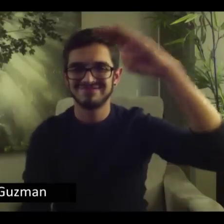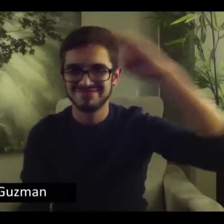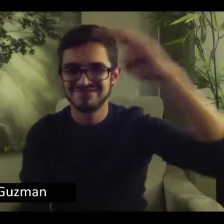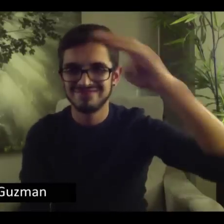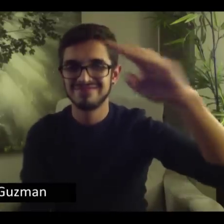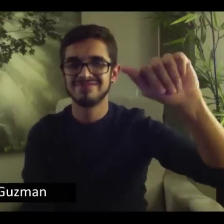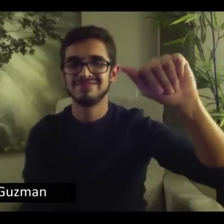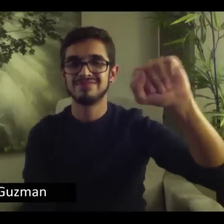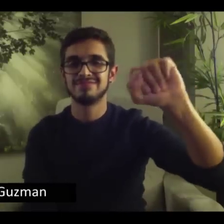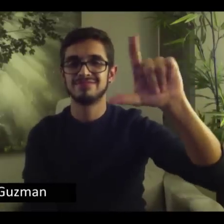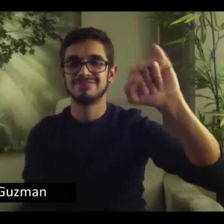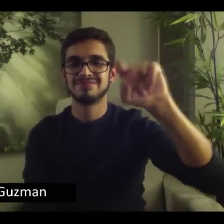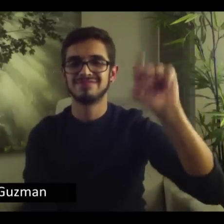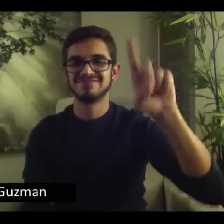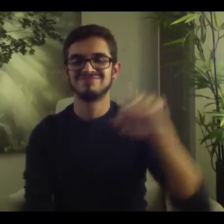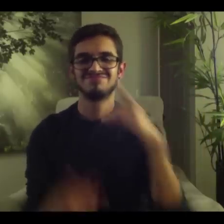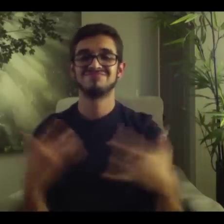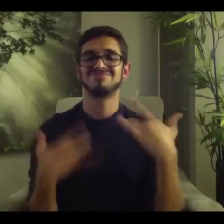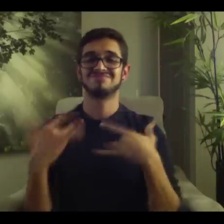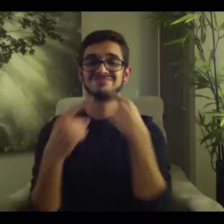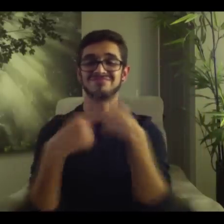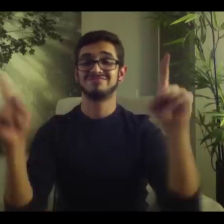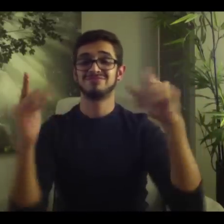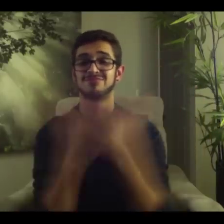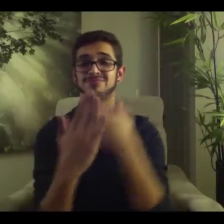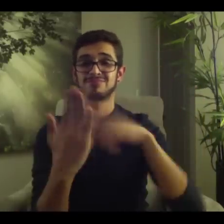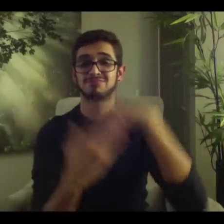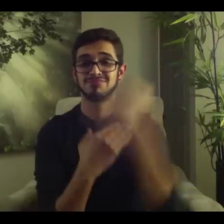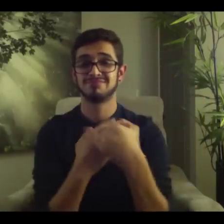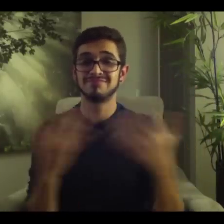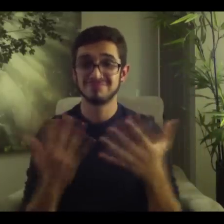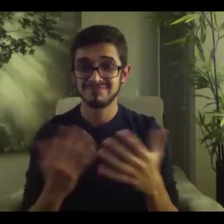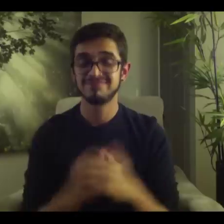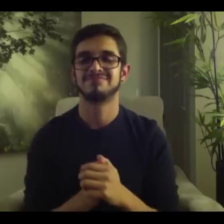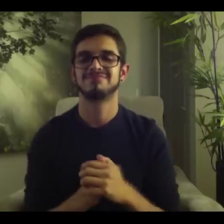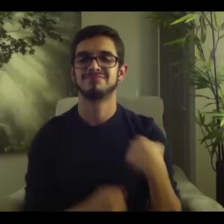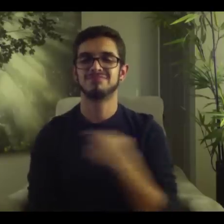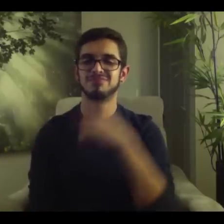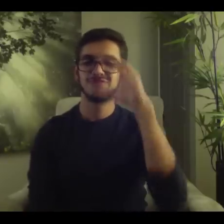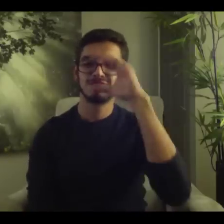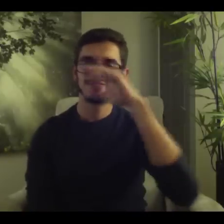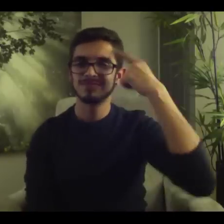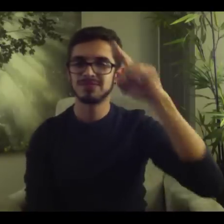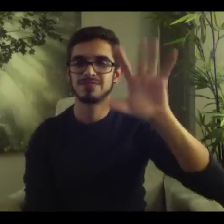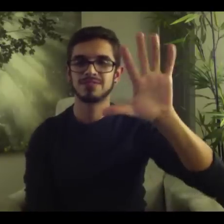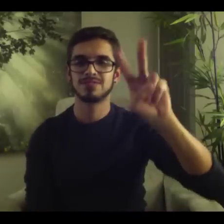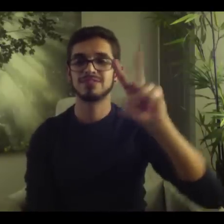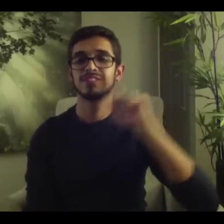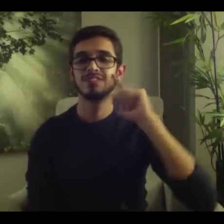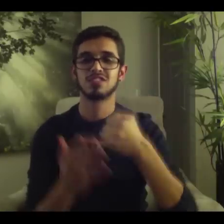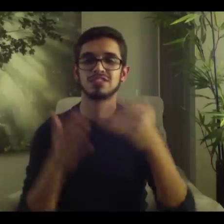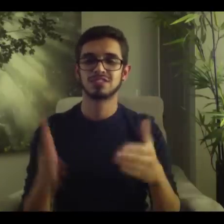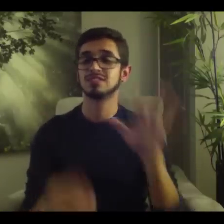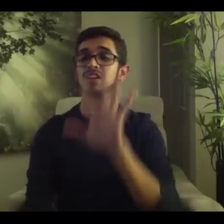Hello! ASLized is excited to announce our new project! We are looking for 52 Deaf artists in the U.S.